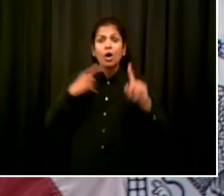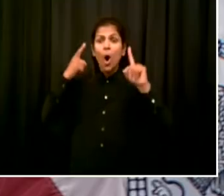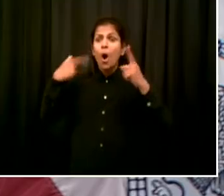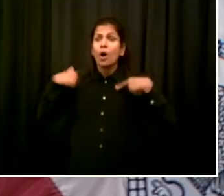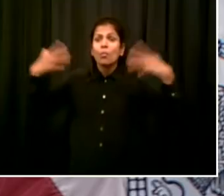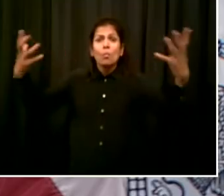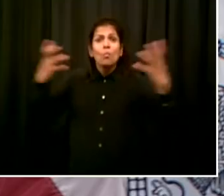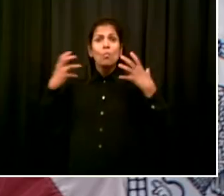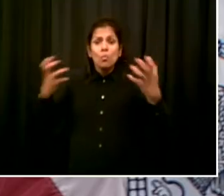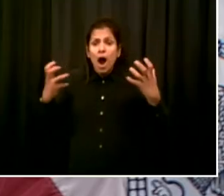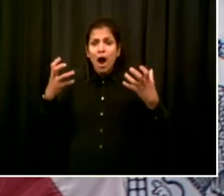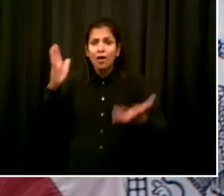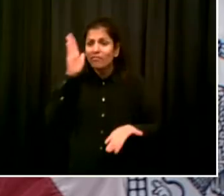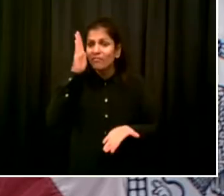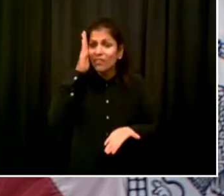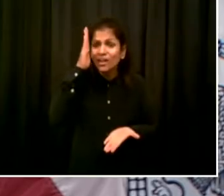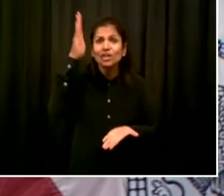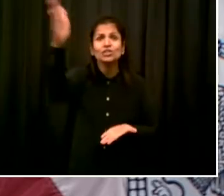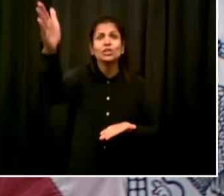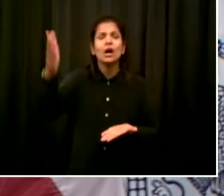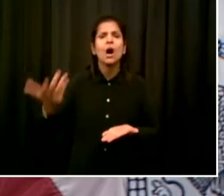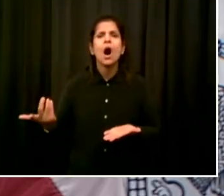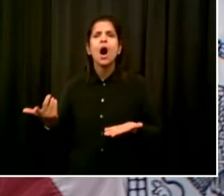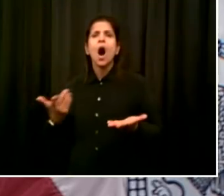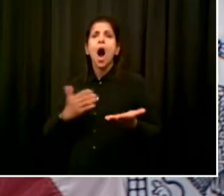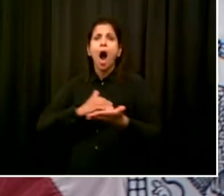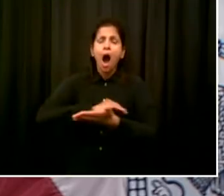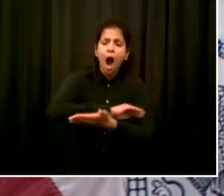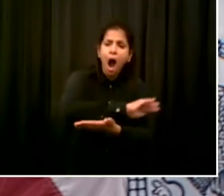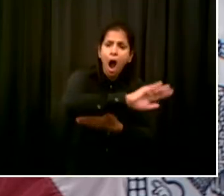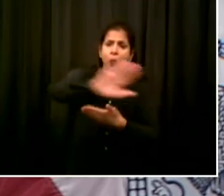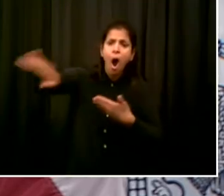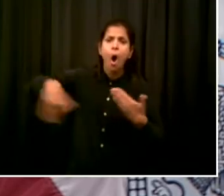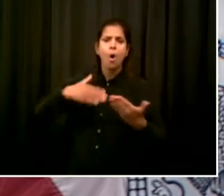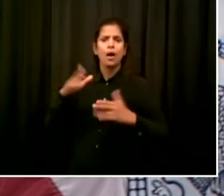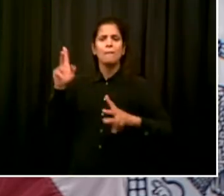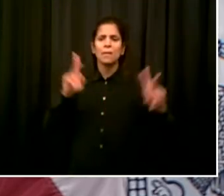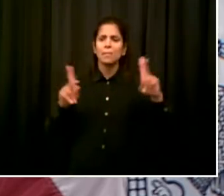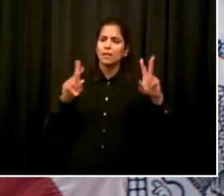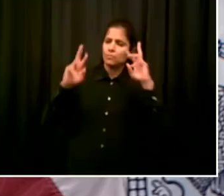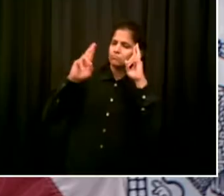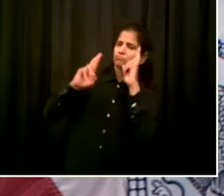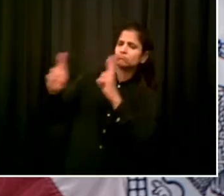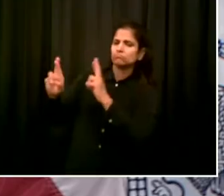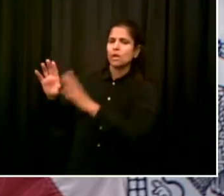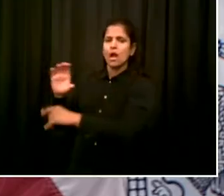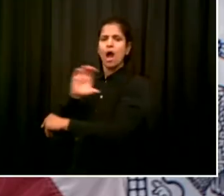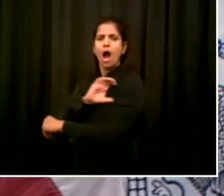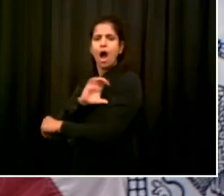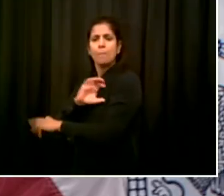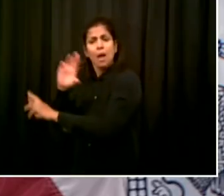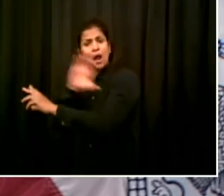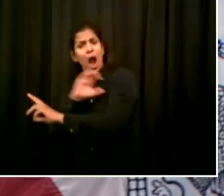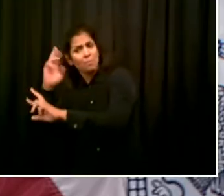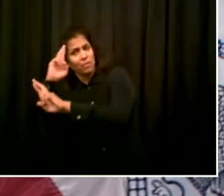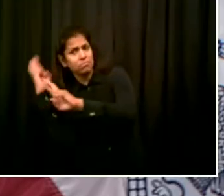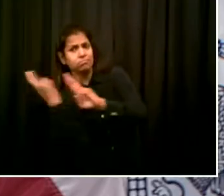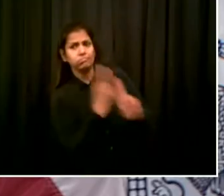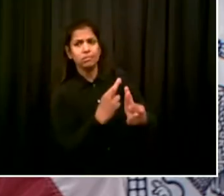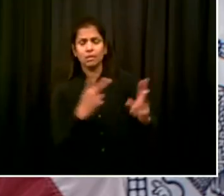BEEN LISTENING KNOWS THAT I SAY THIS CONSTANTLY AND I WANT TO GET TO THE DAY WHERE I DON'T